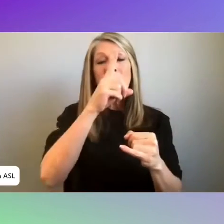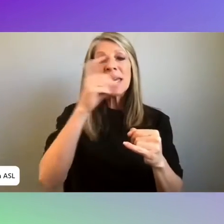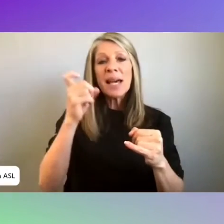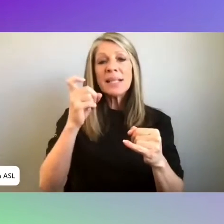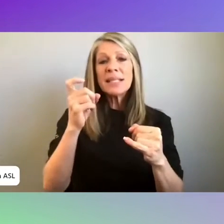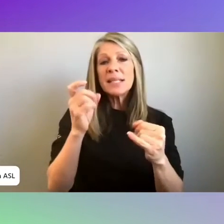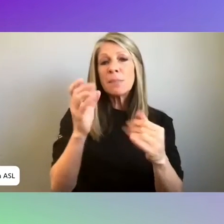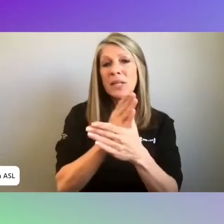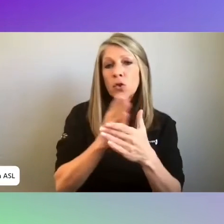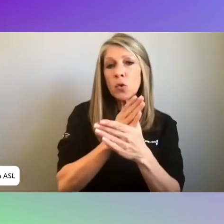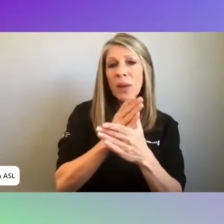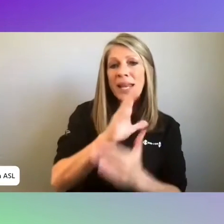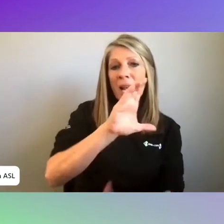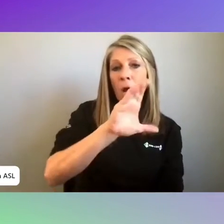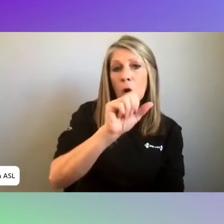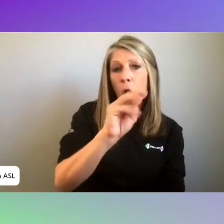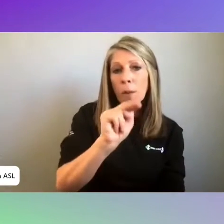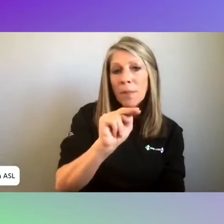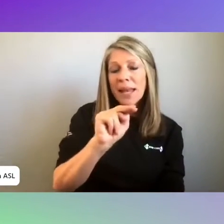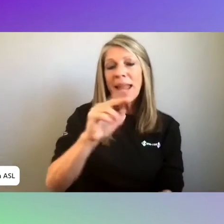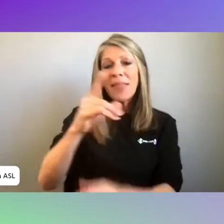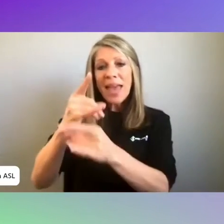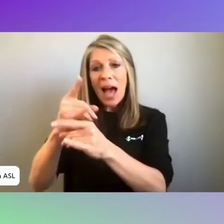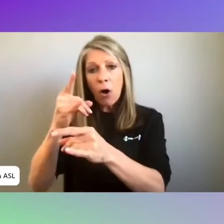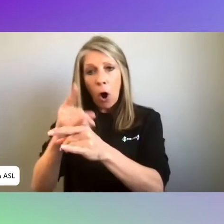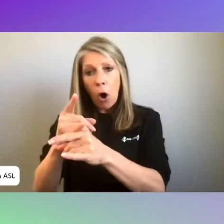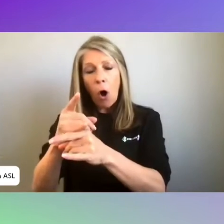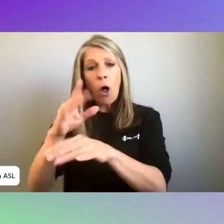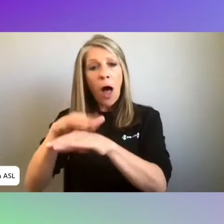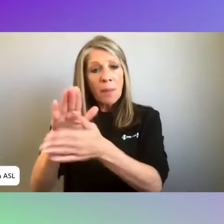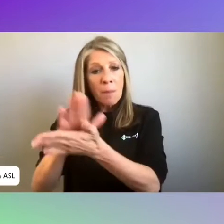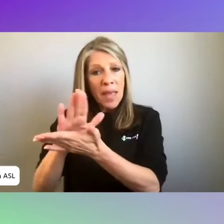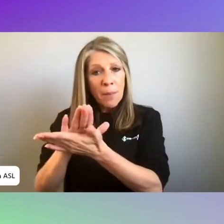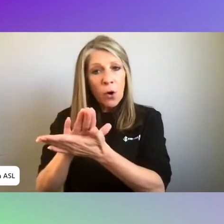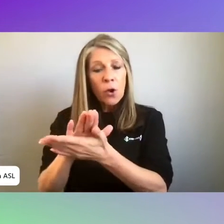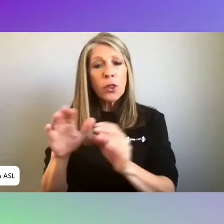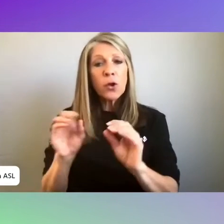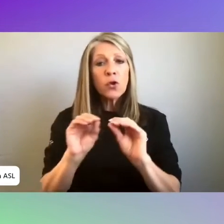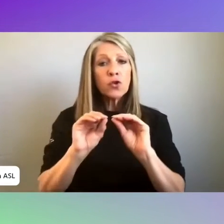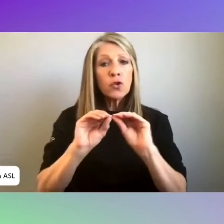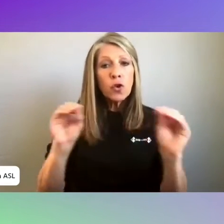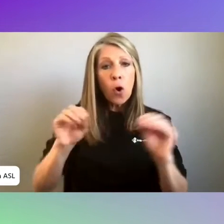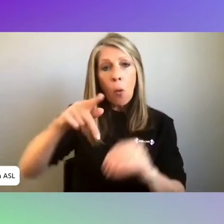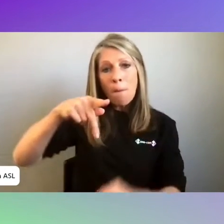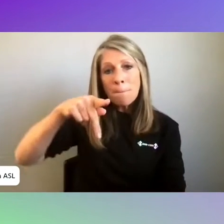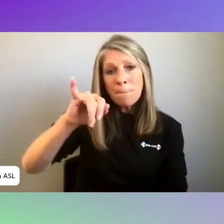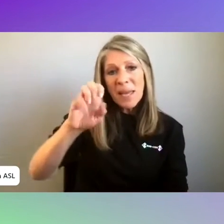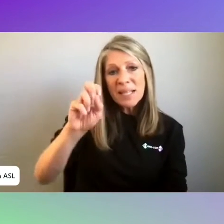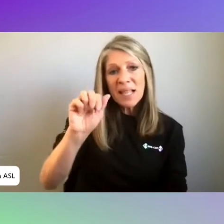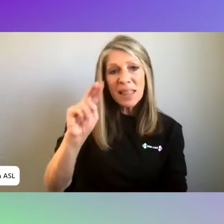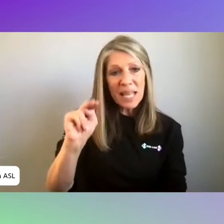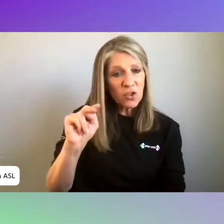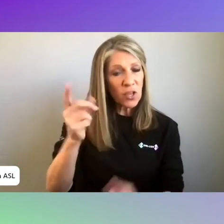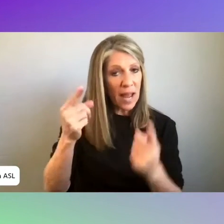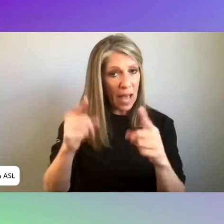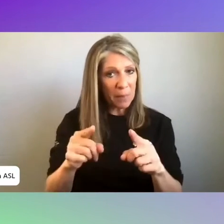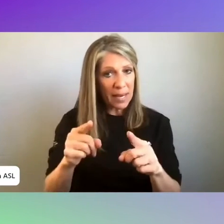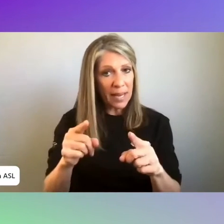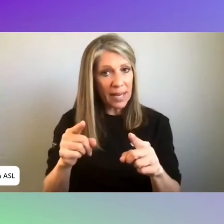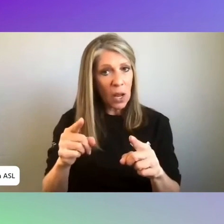subtle lines, and we can do a lot of thickness and height predations, because it's a reaction between carbon and